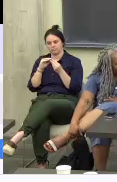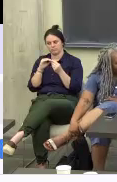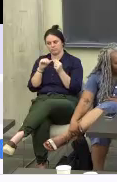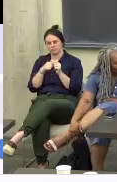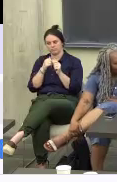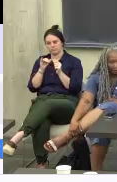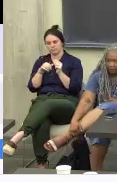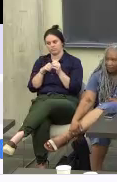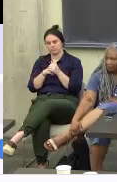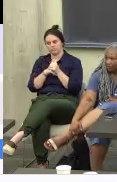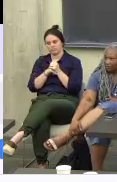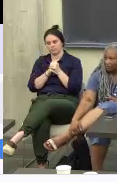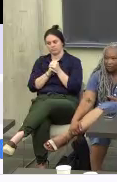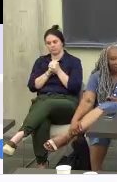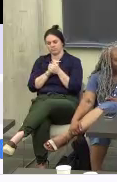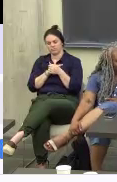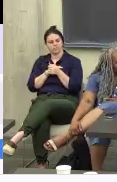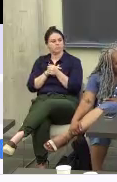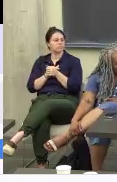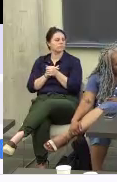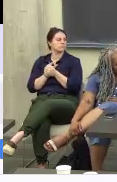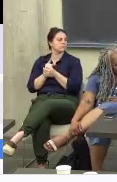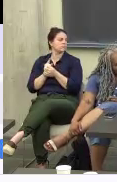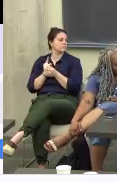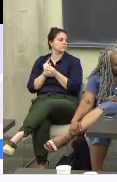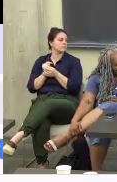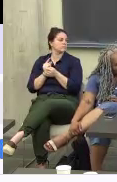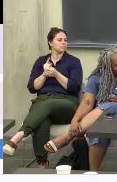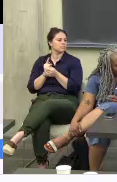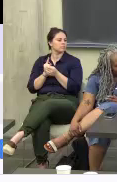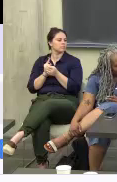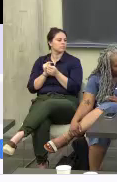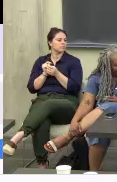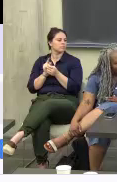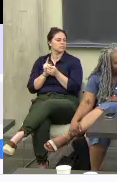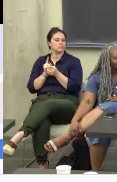But Jeff, you have a lot of history in the creation of this framework, you know,